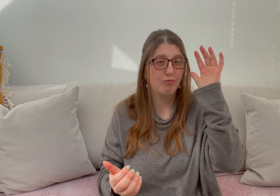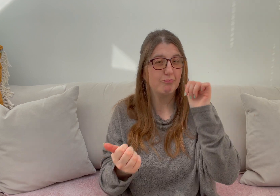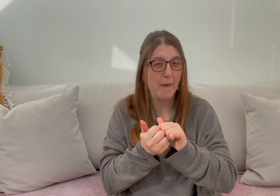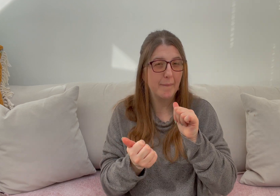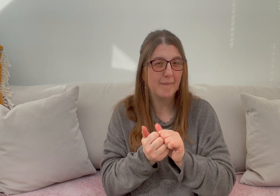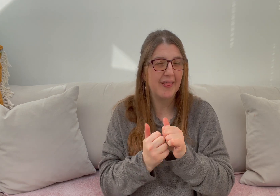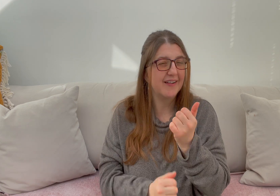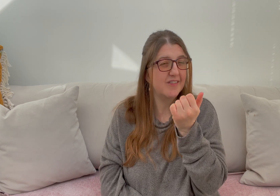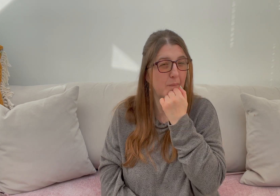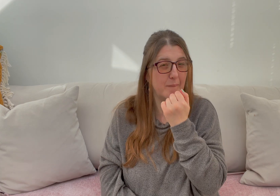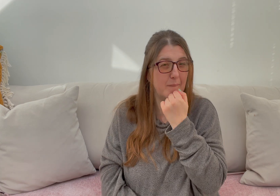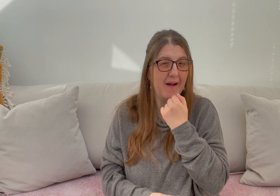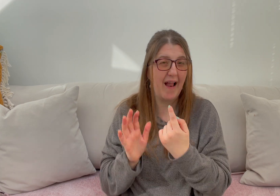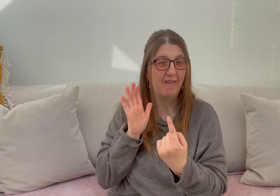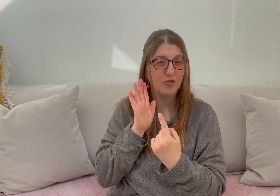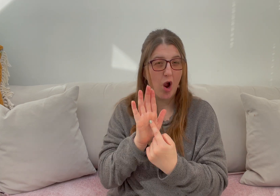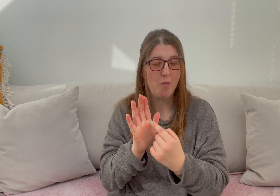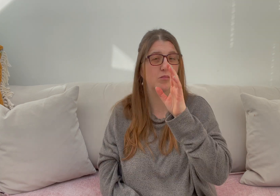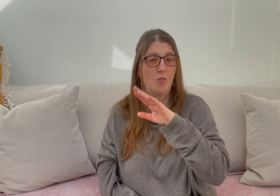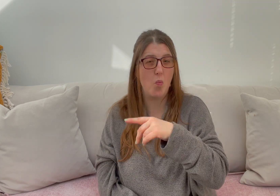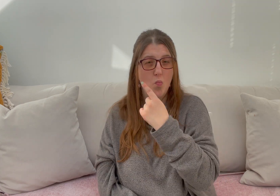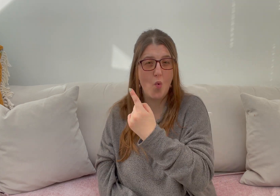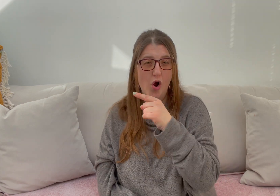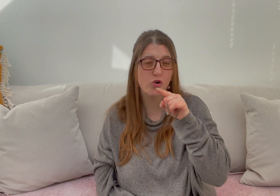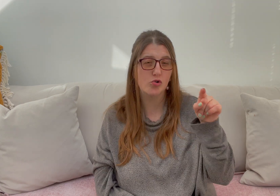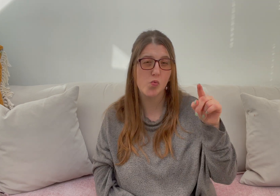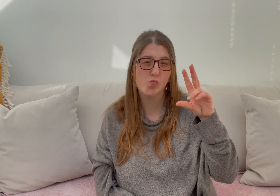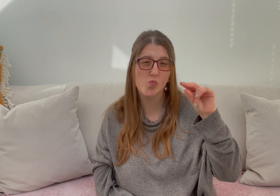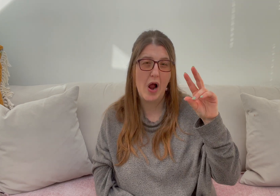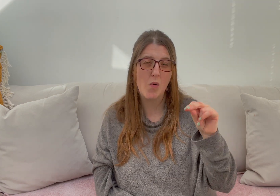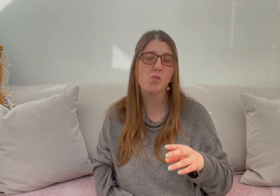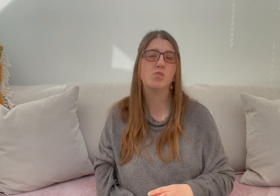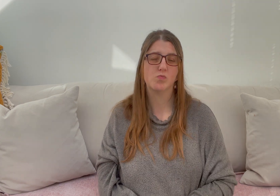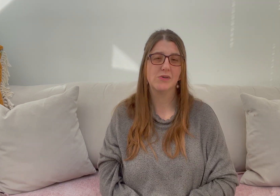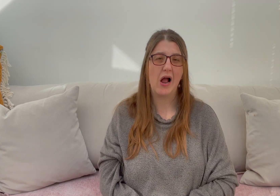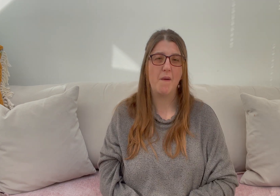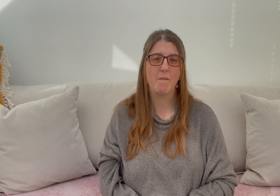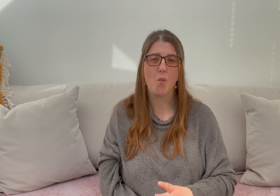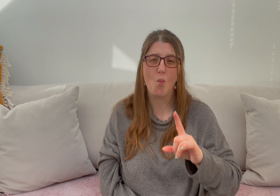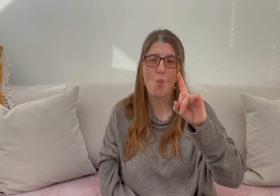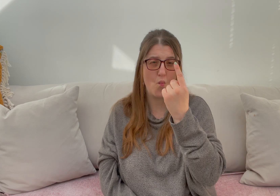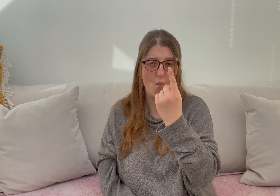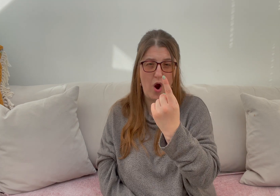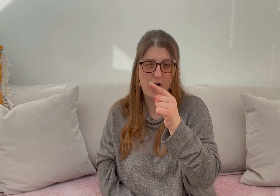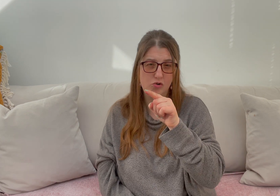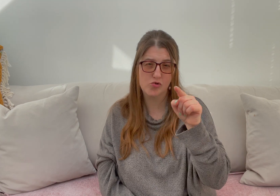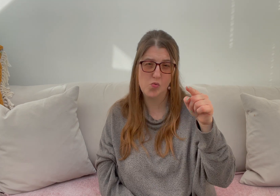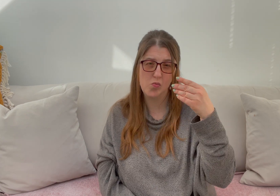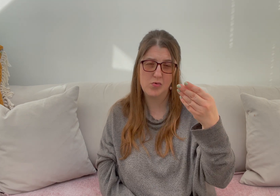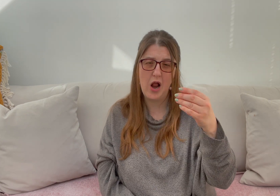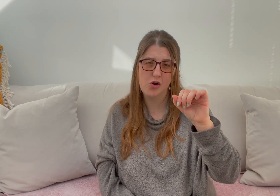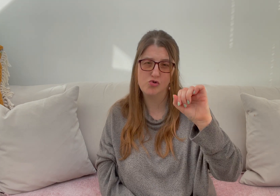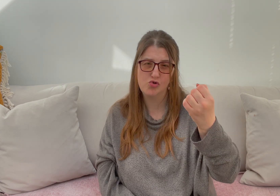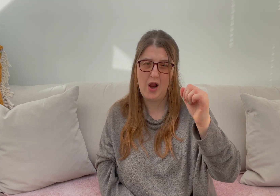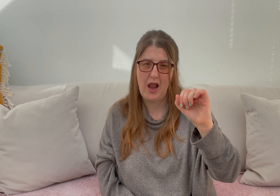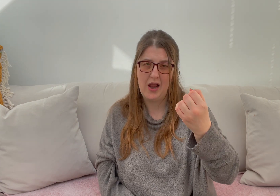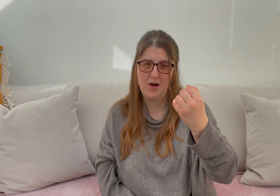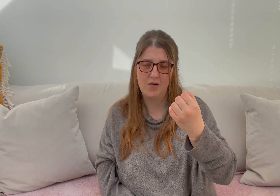Remember those number from 1 to 12 that I showed. When showing number from 1 to 9 shake your wrist.